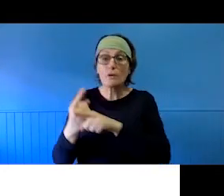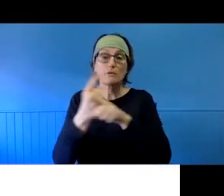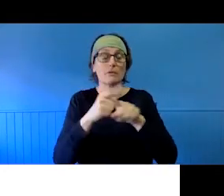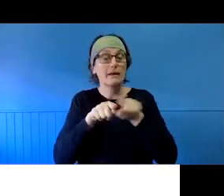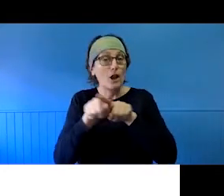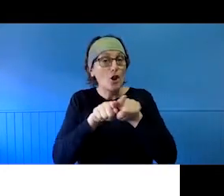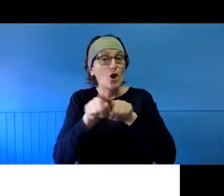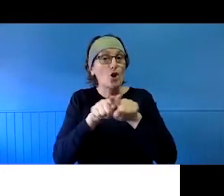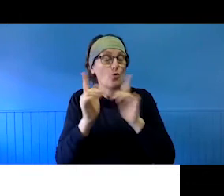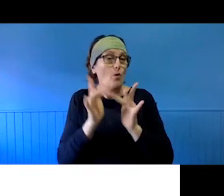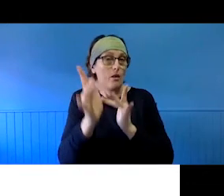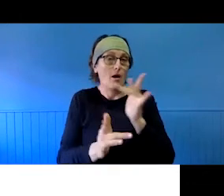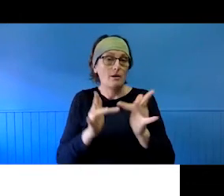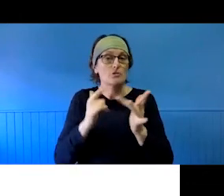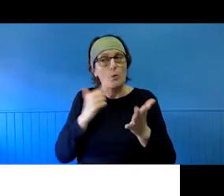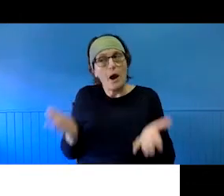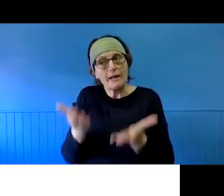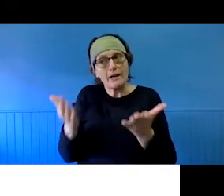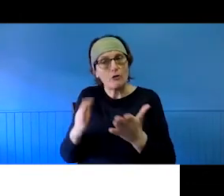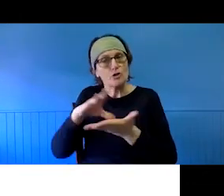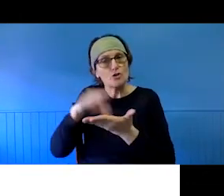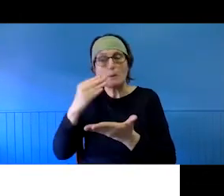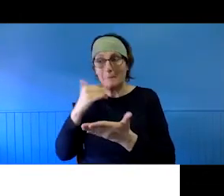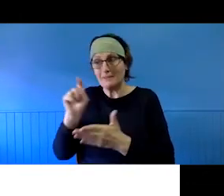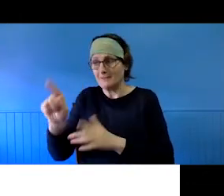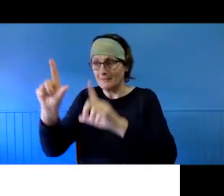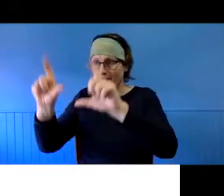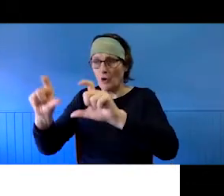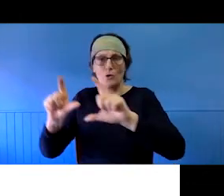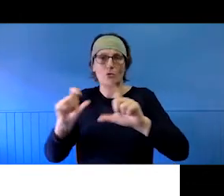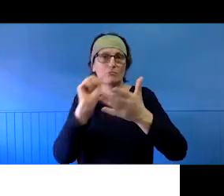So I encourage students to take picture of thing,